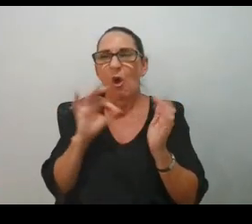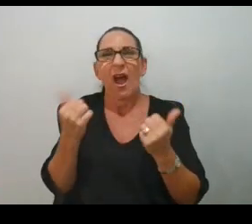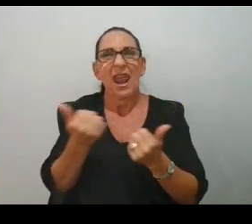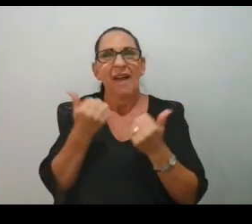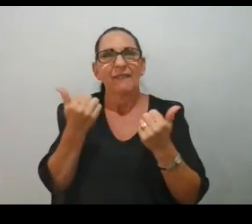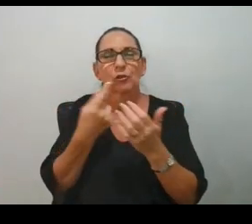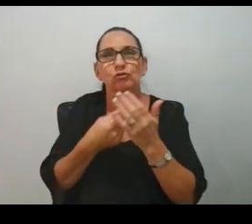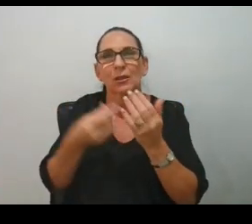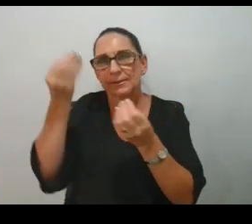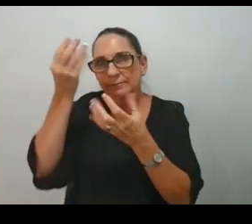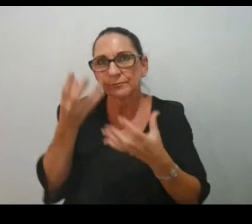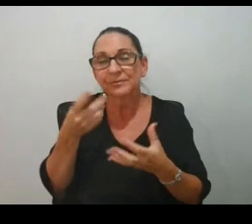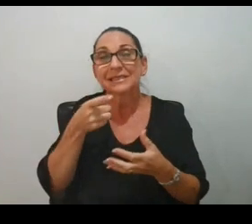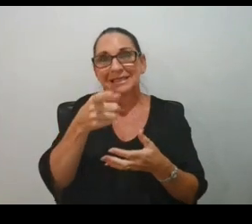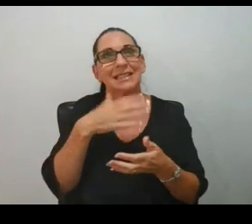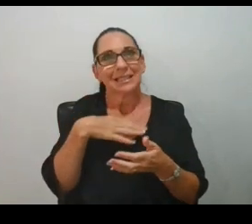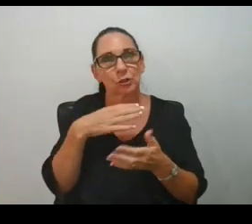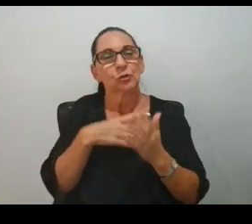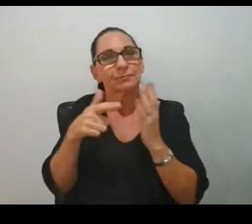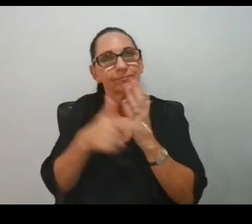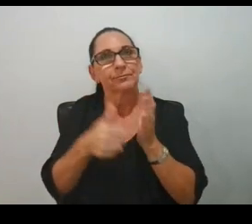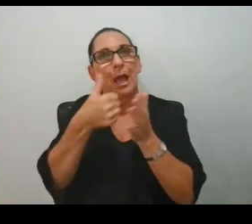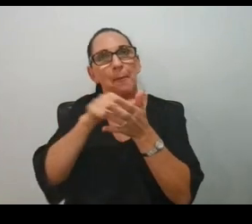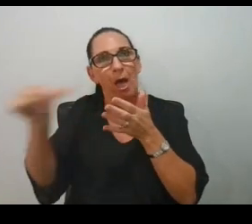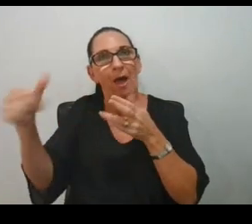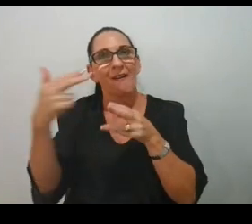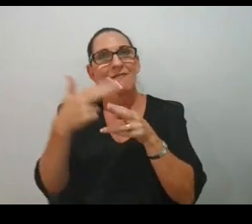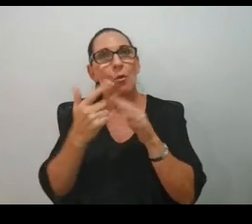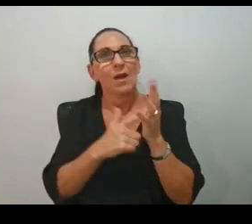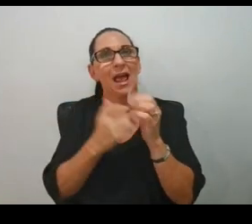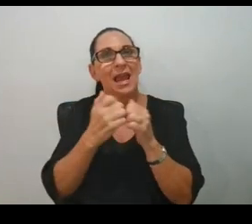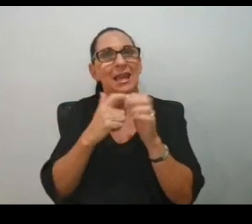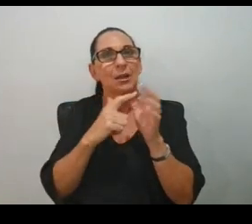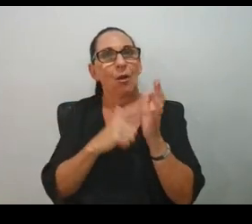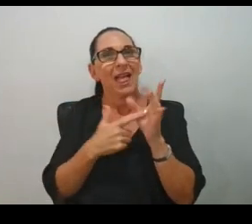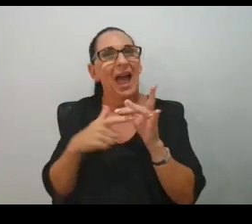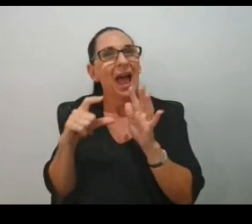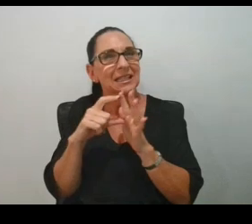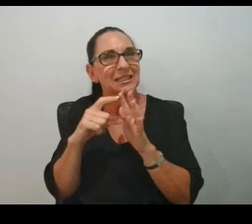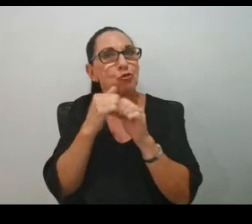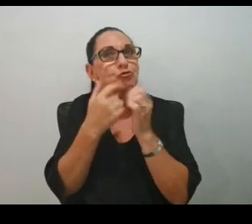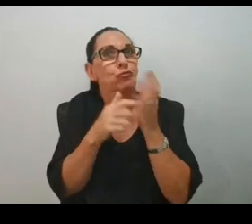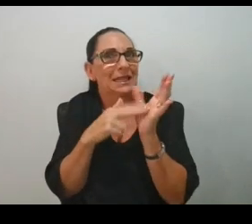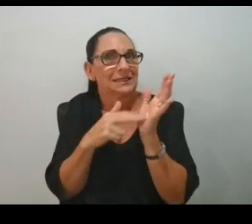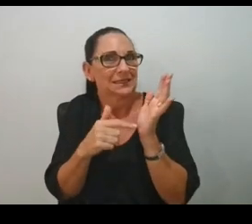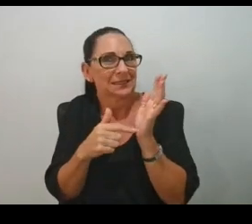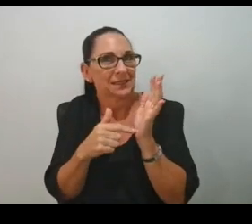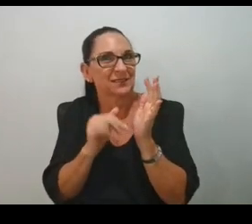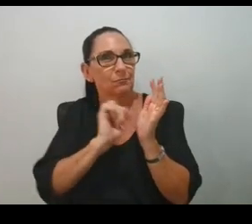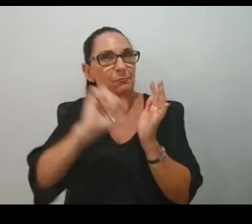grant of legal aid and that is where Leanne's section the grants section actually comes into